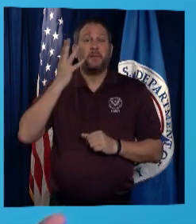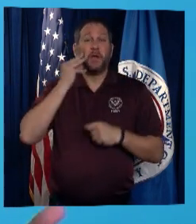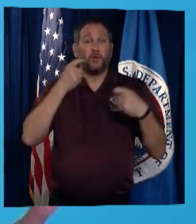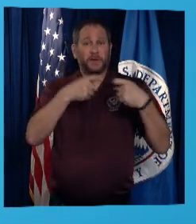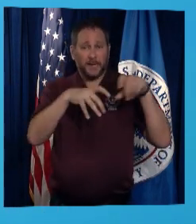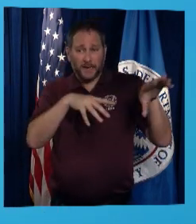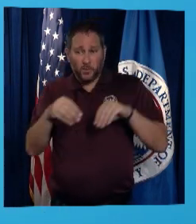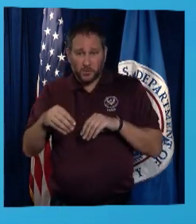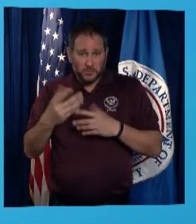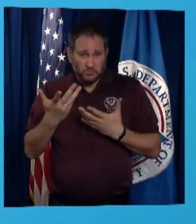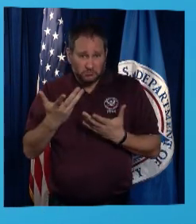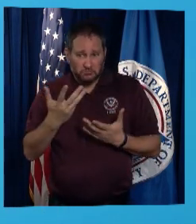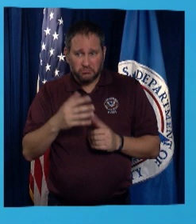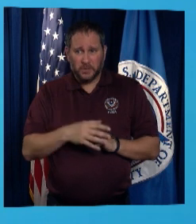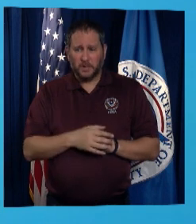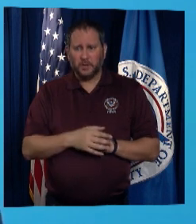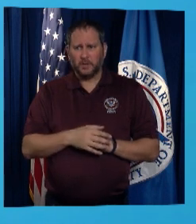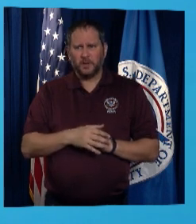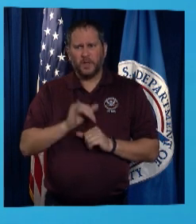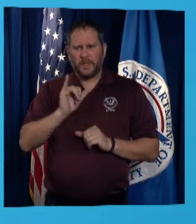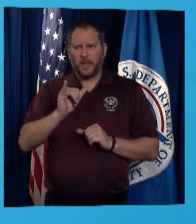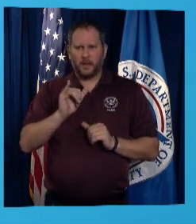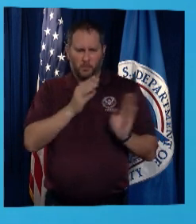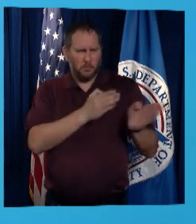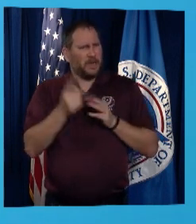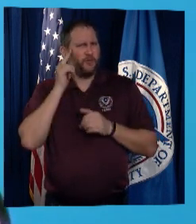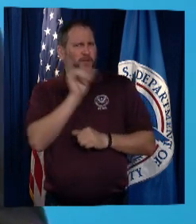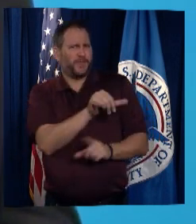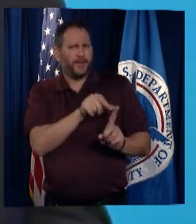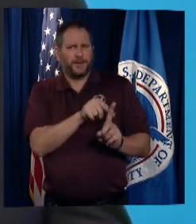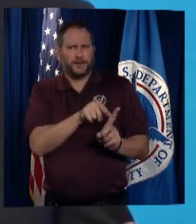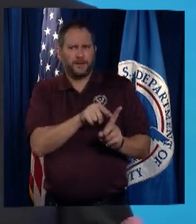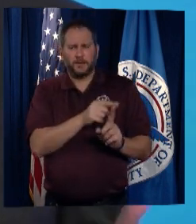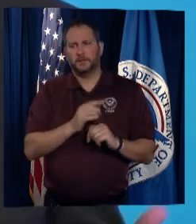backhoe, or grandma backing into a pole. If you prepare for a few disruptions, then